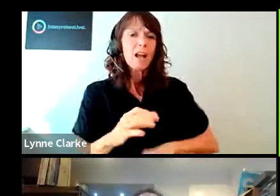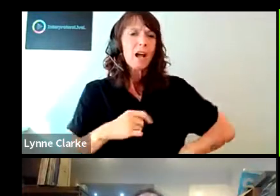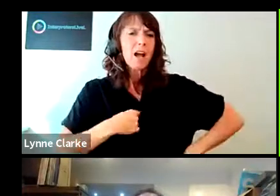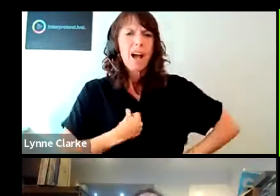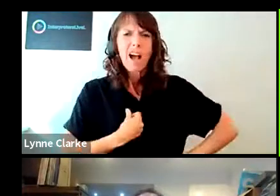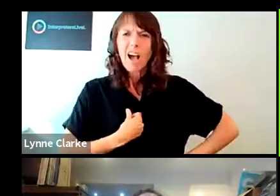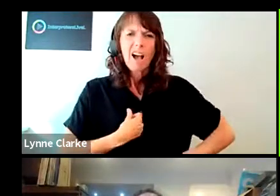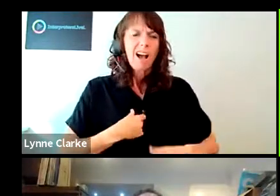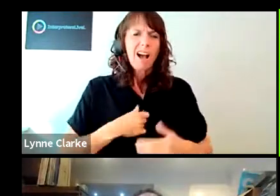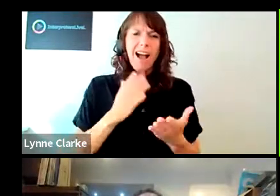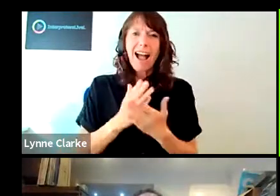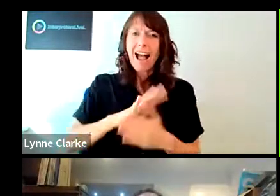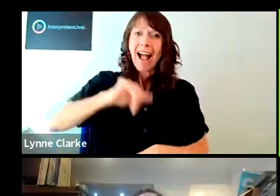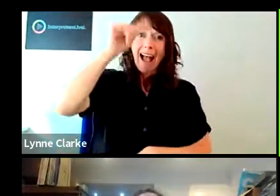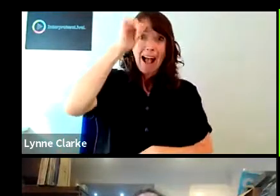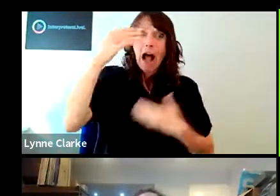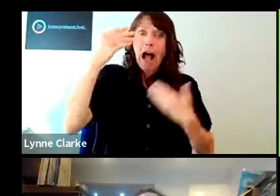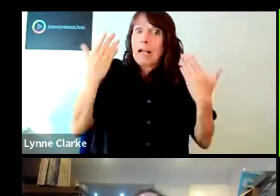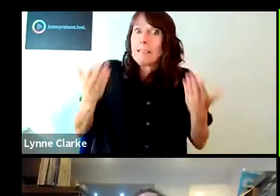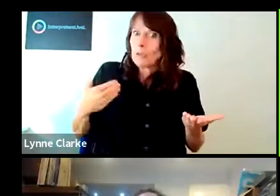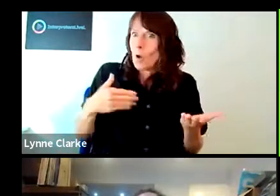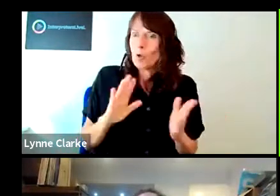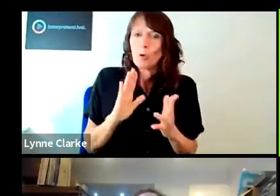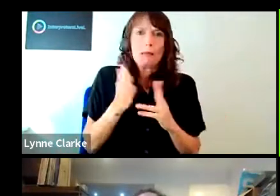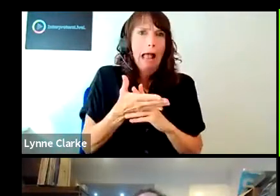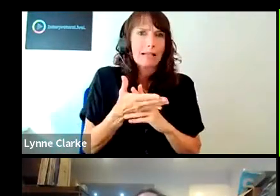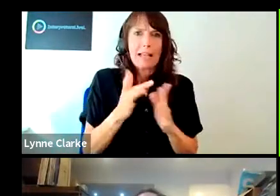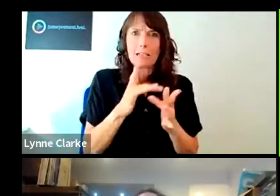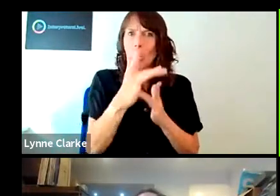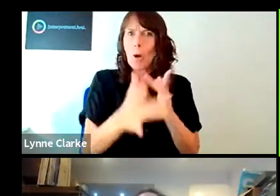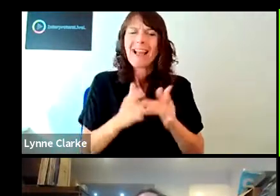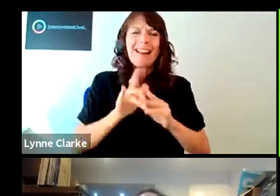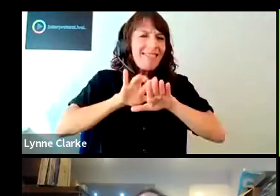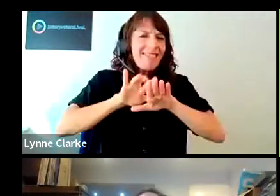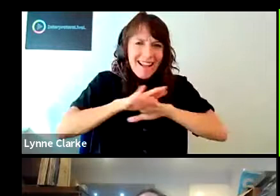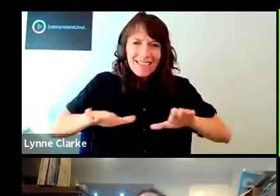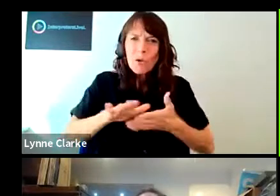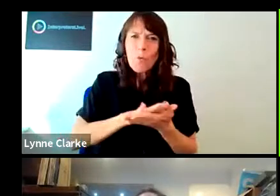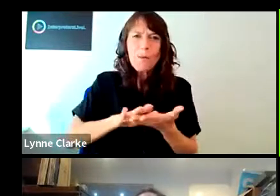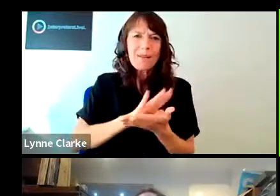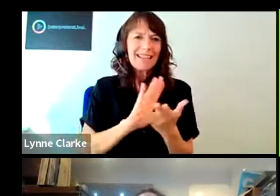I actually knew you could get online 24 7. That is not the accessible that I'm talking about.